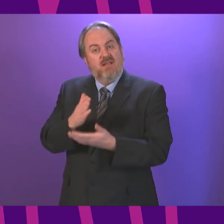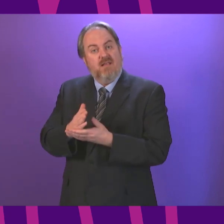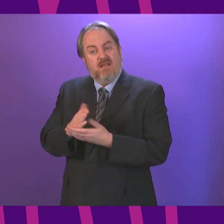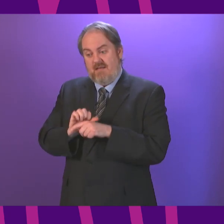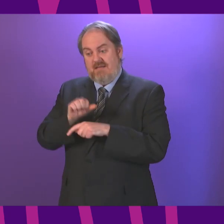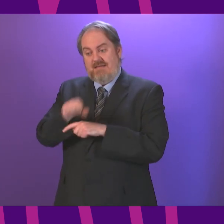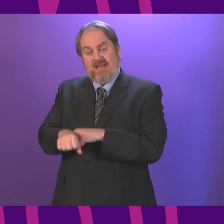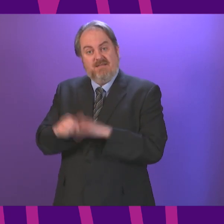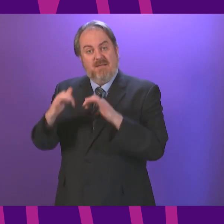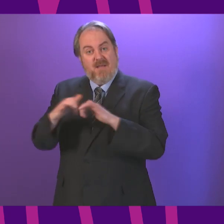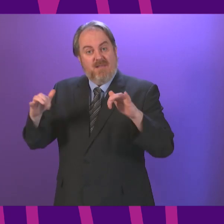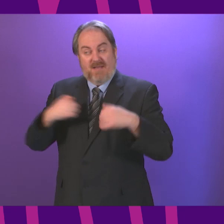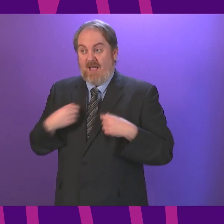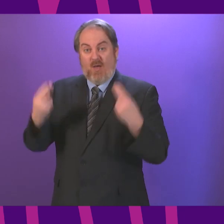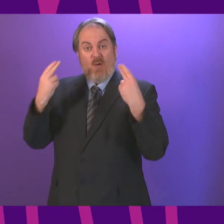I hope to be standing here again in the next parliamentary session—that is up to the Scottish